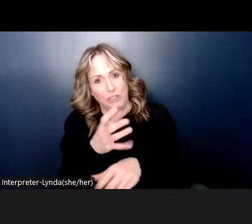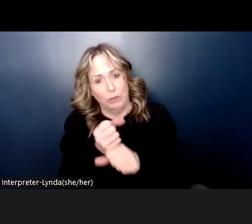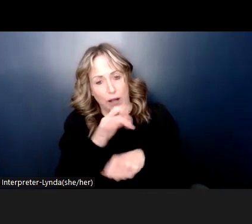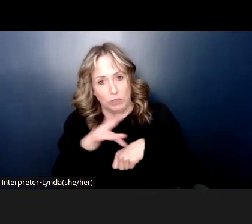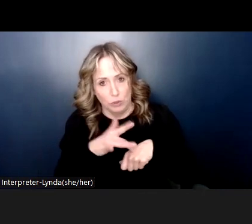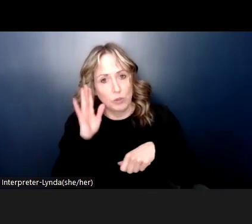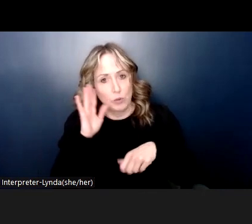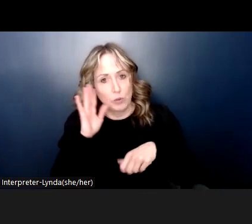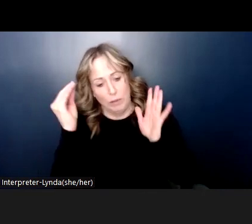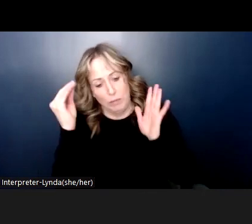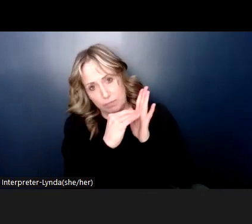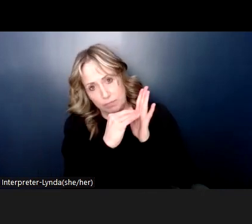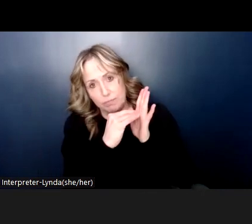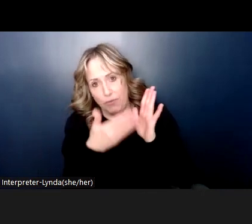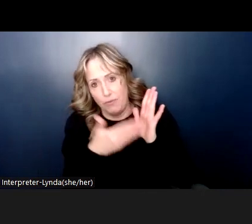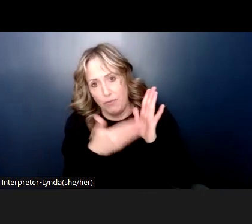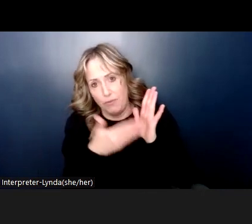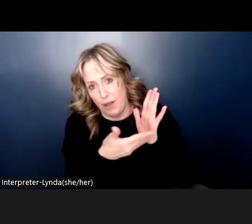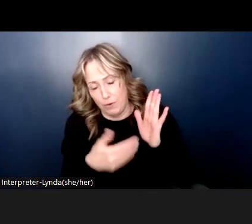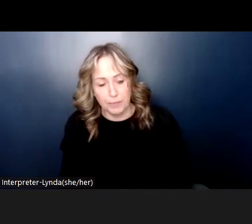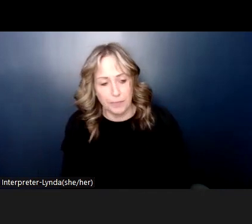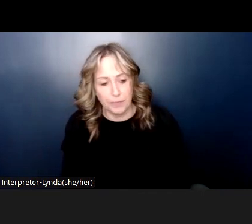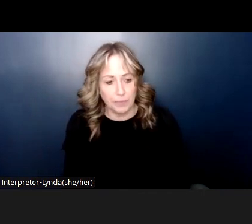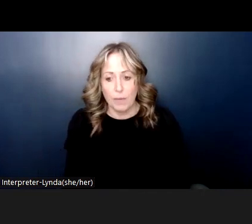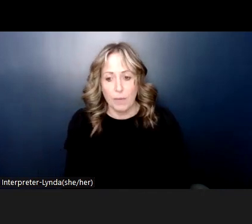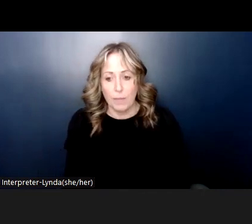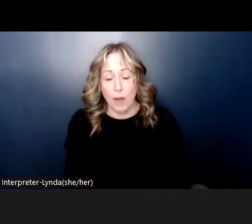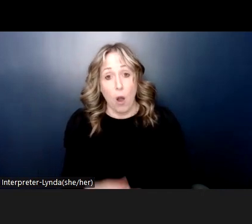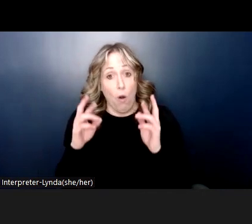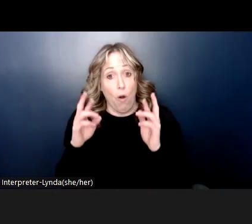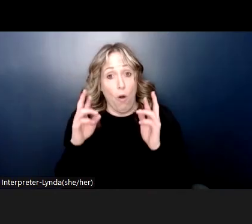But we eventually hope to get